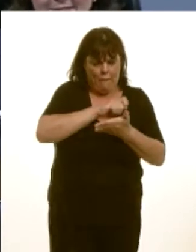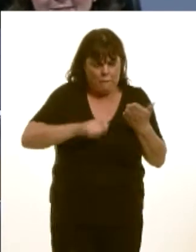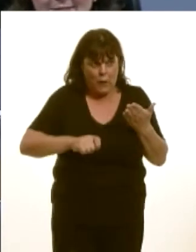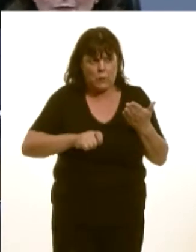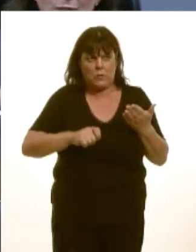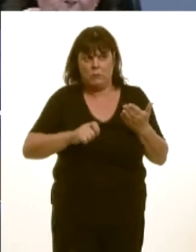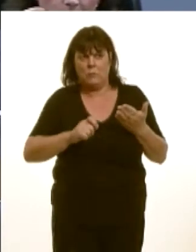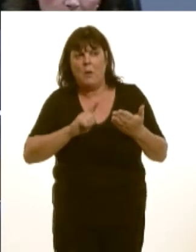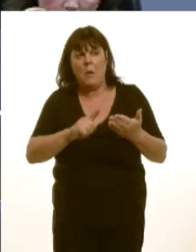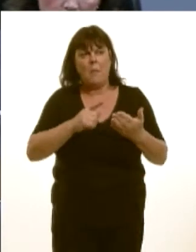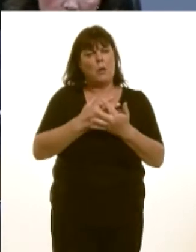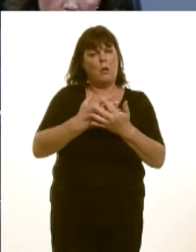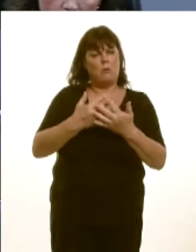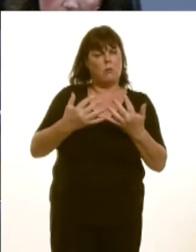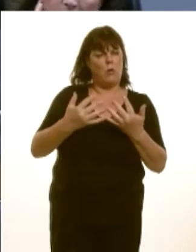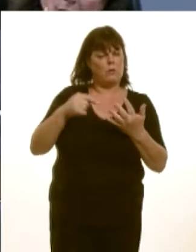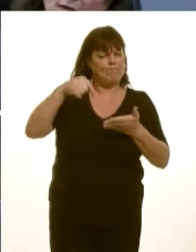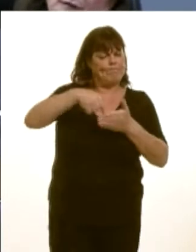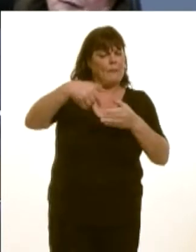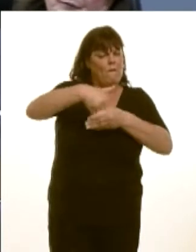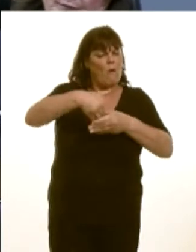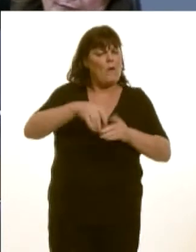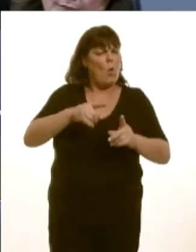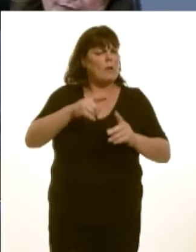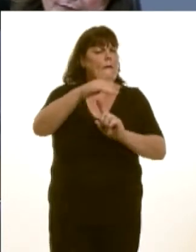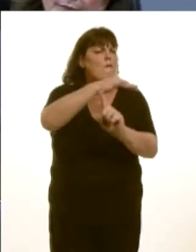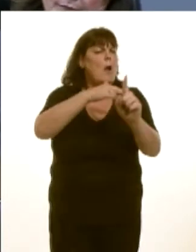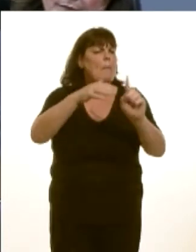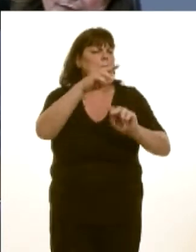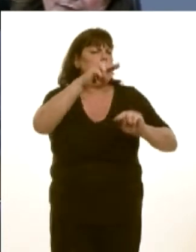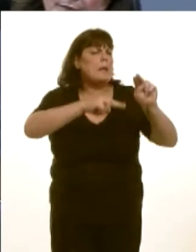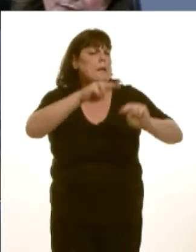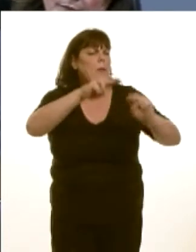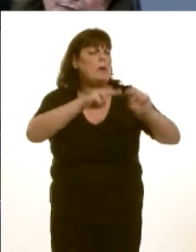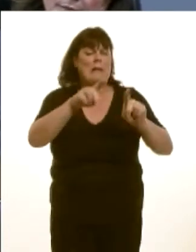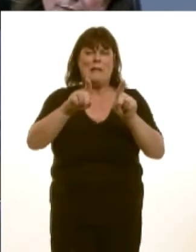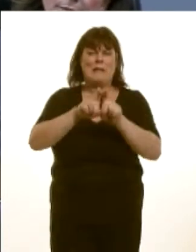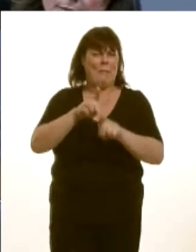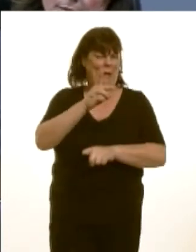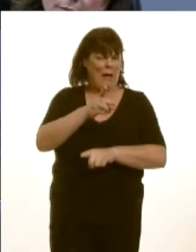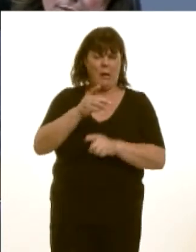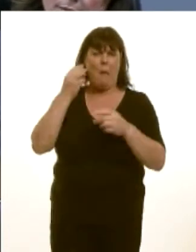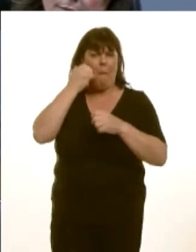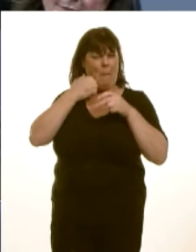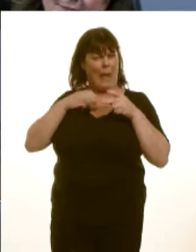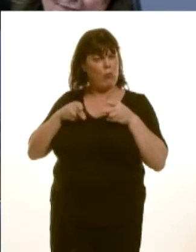to another environmental assessment around the black route, as I understand it, for the